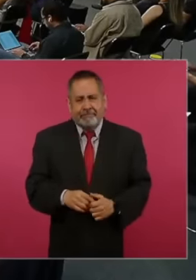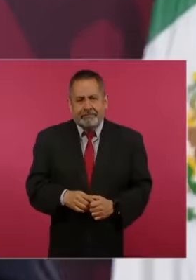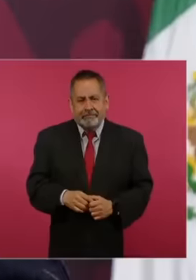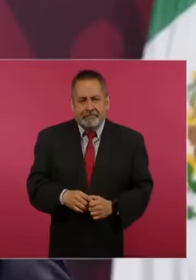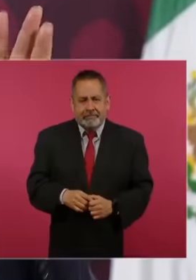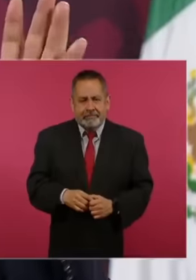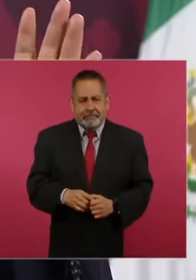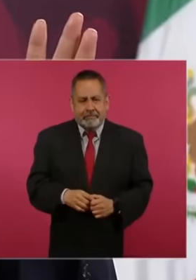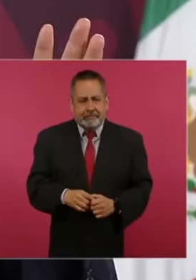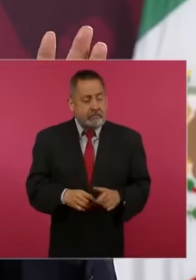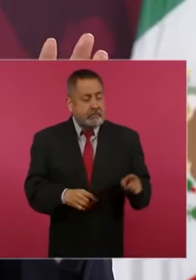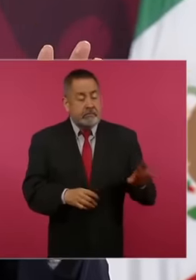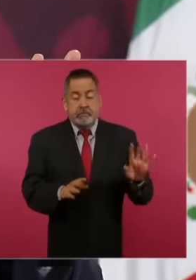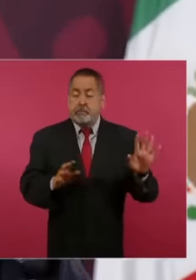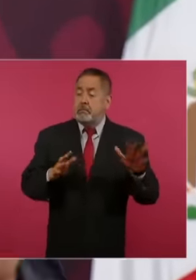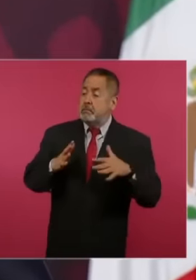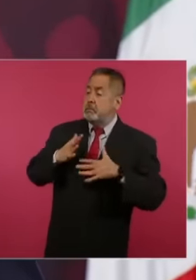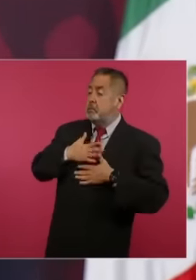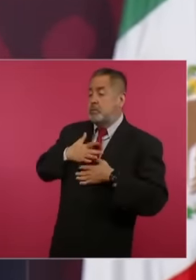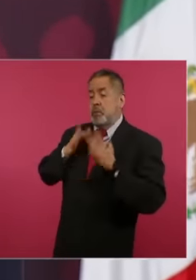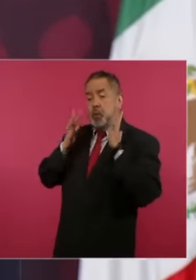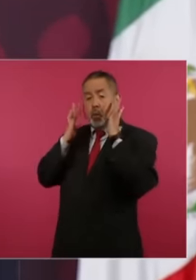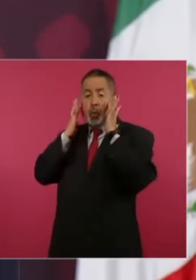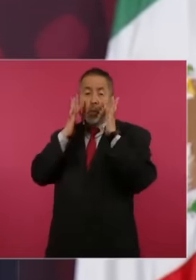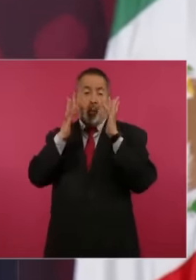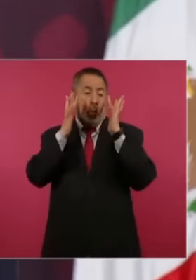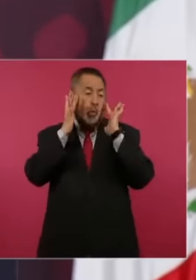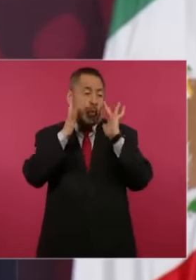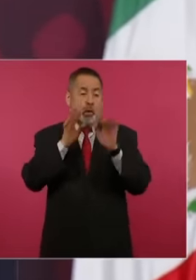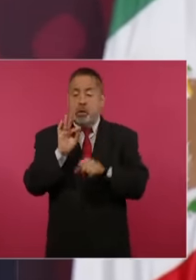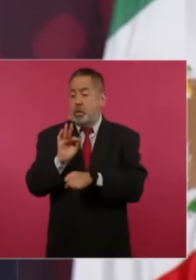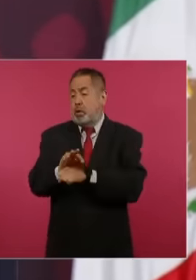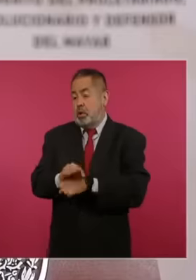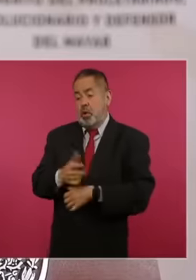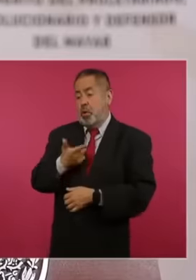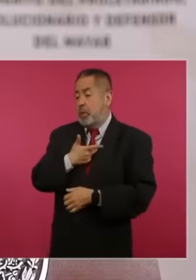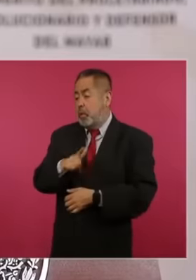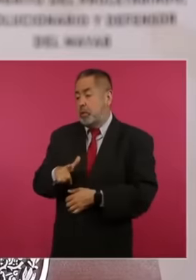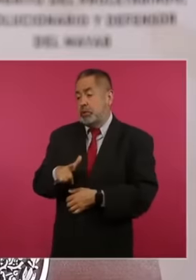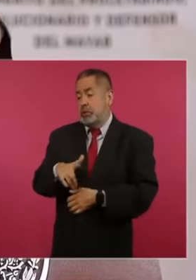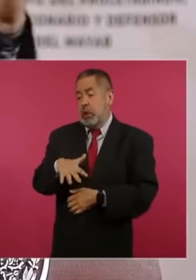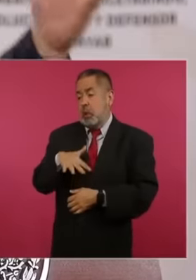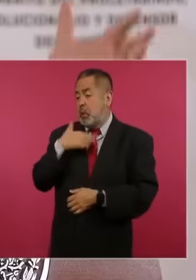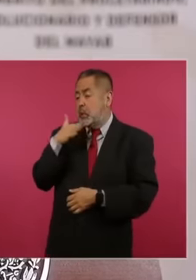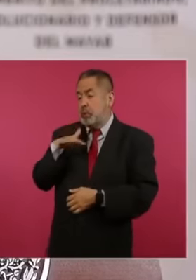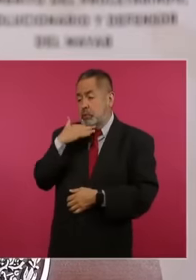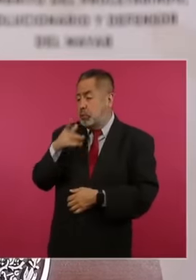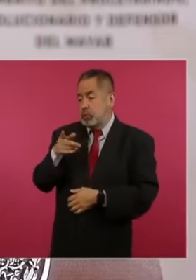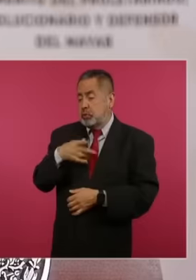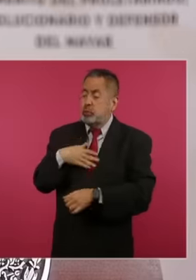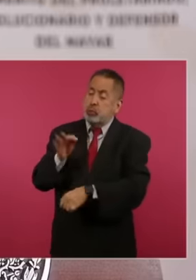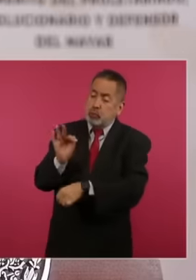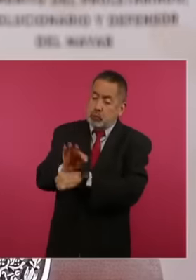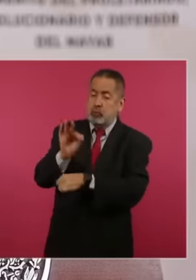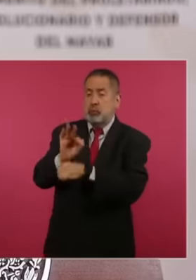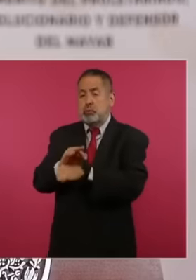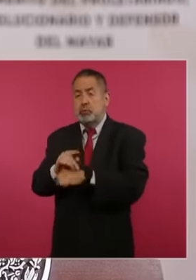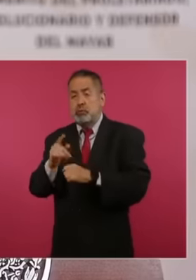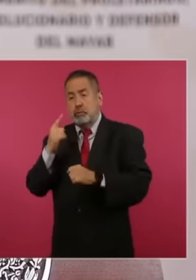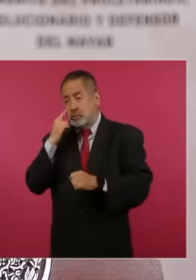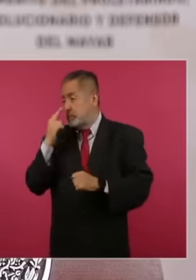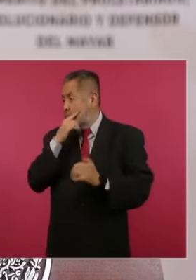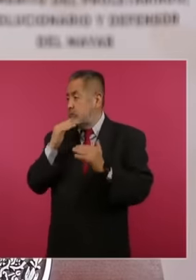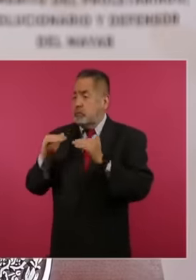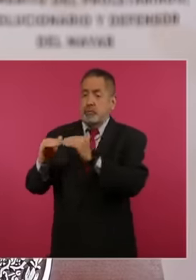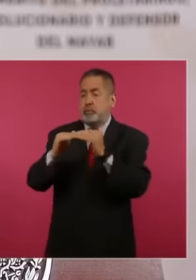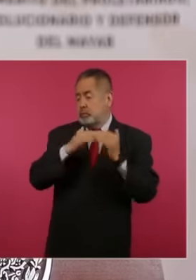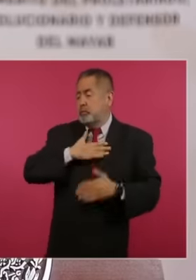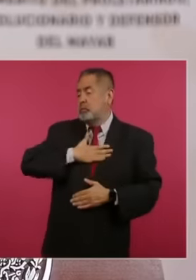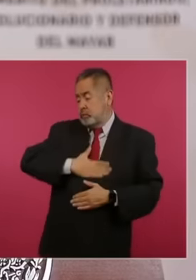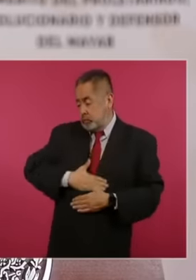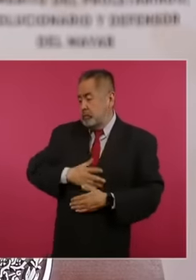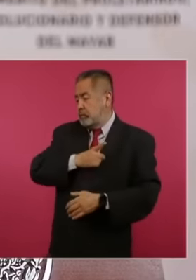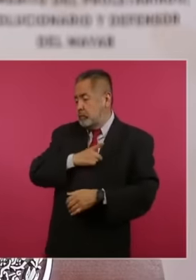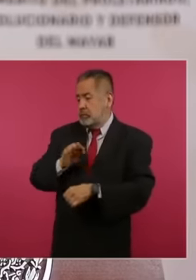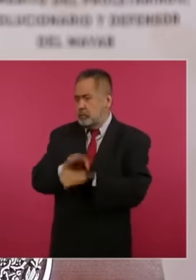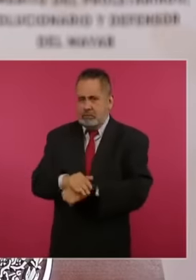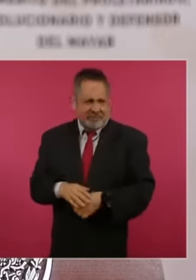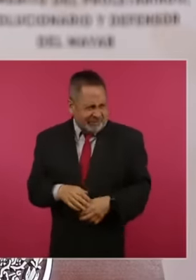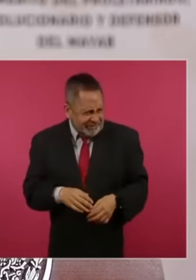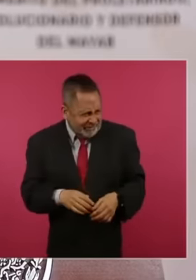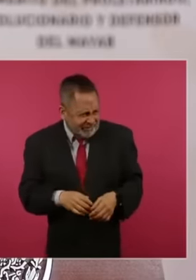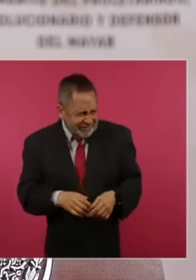become the defenders of democracy and that Héctor already forgot